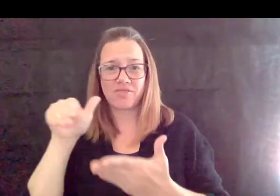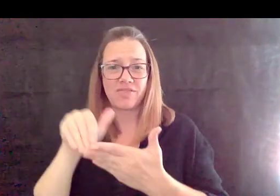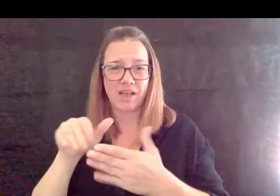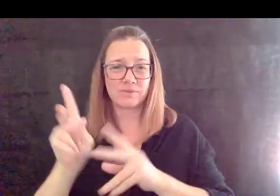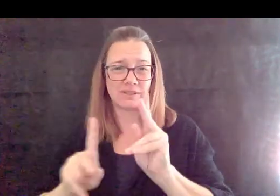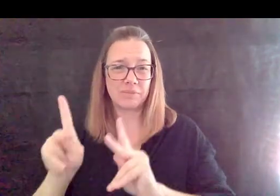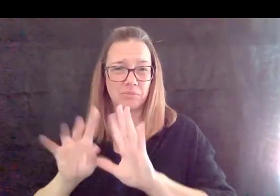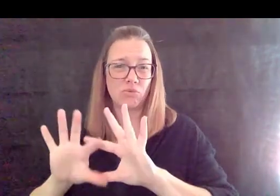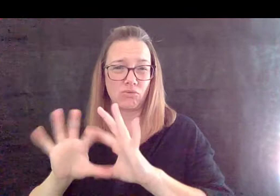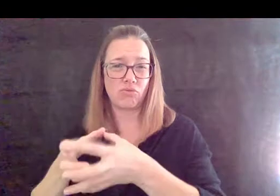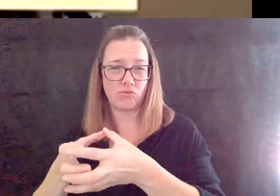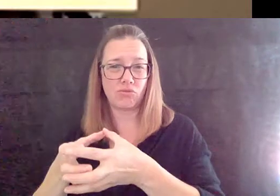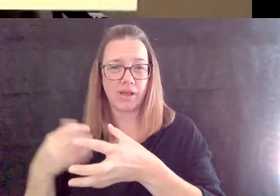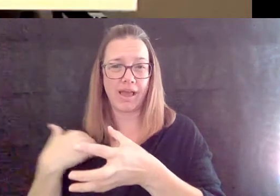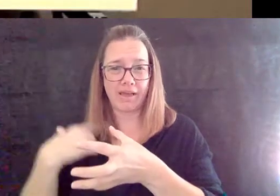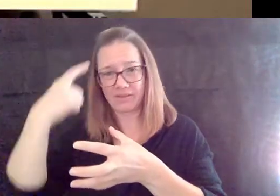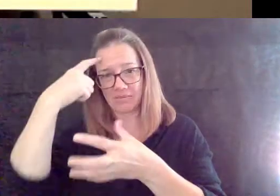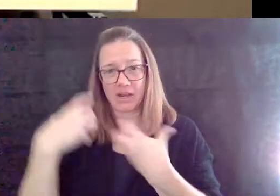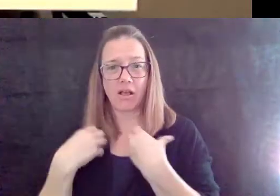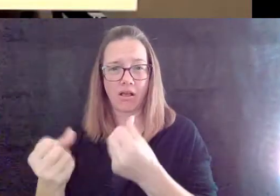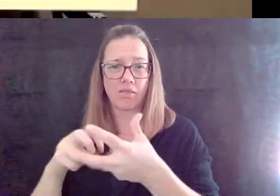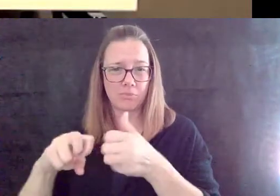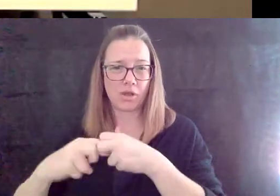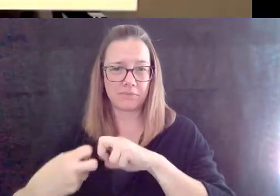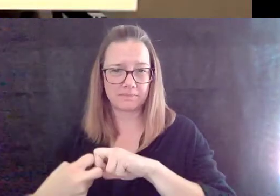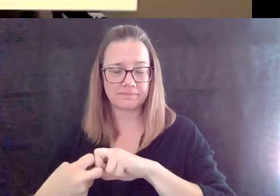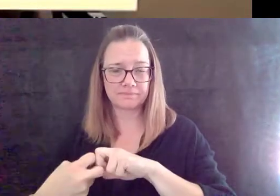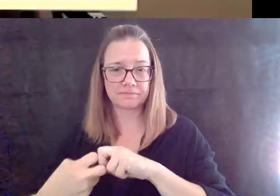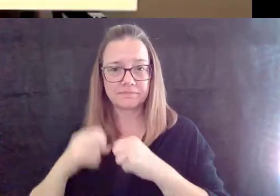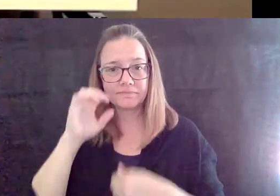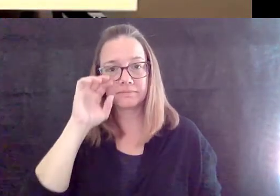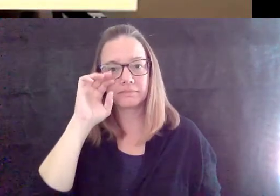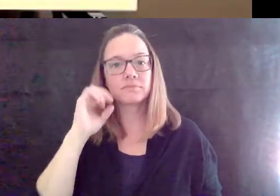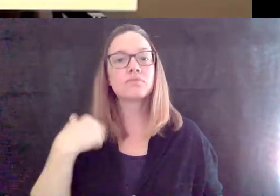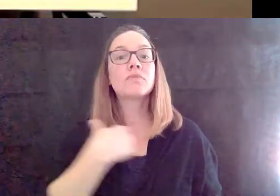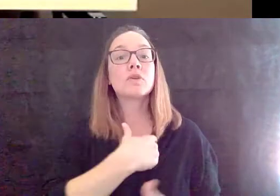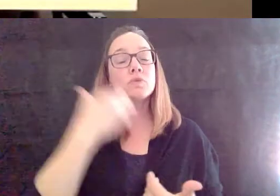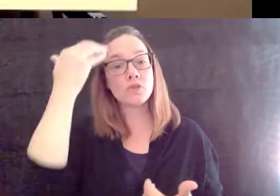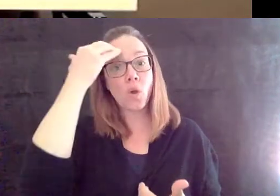And we also know that for every--